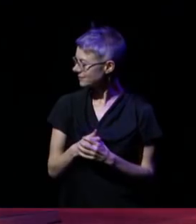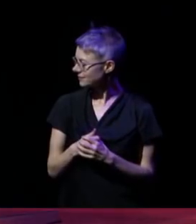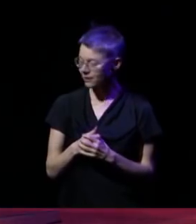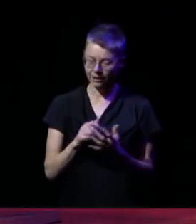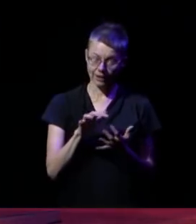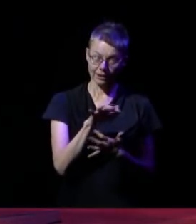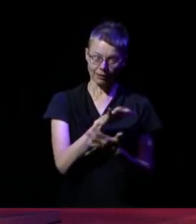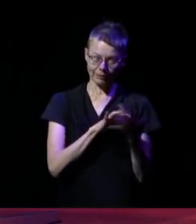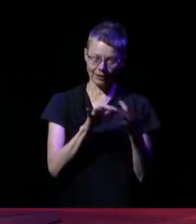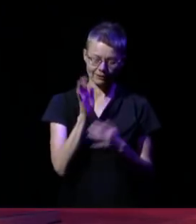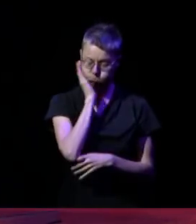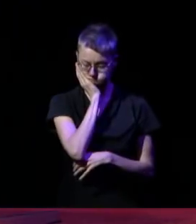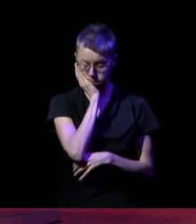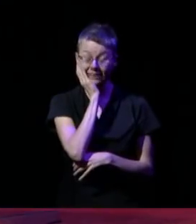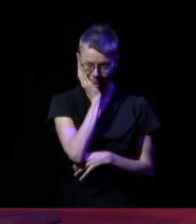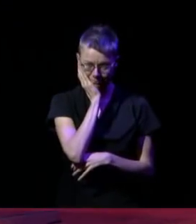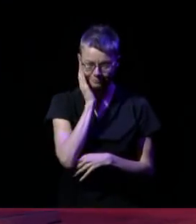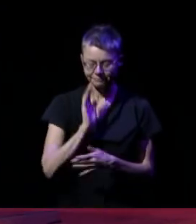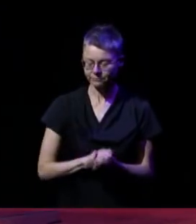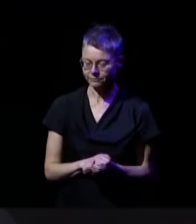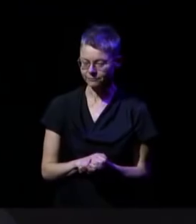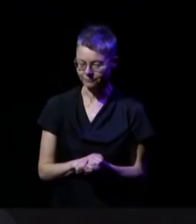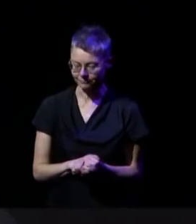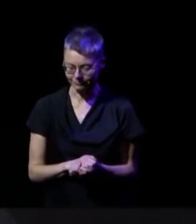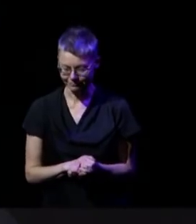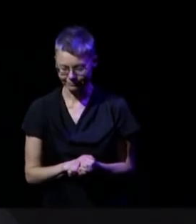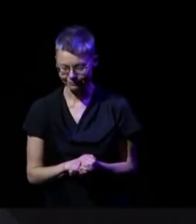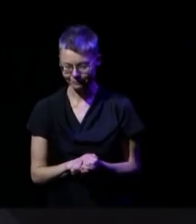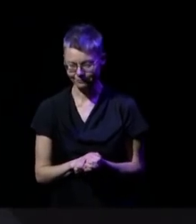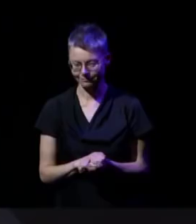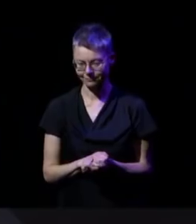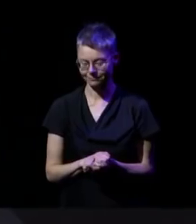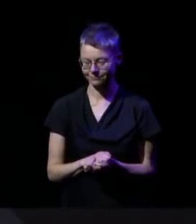But anyway, I'm talking about, you know, a kind of integrity,